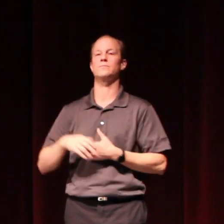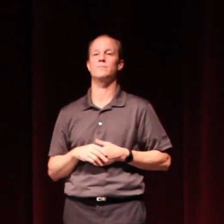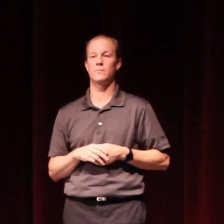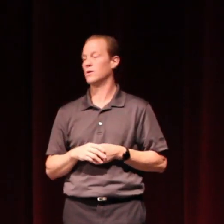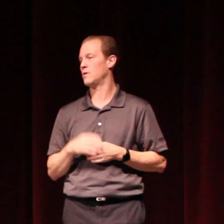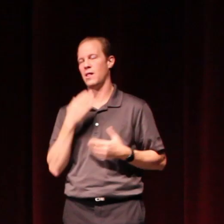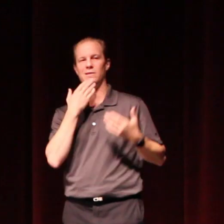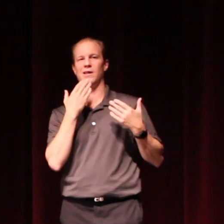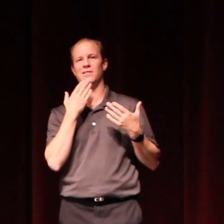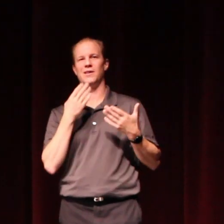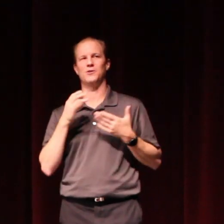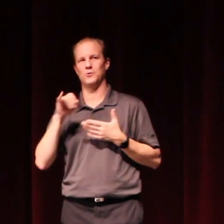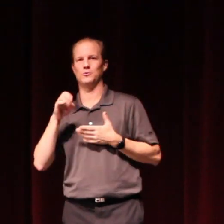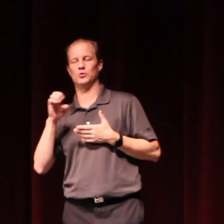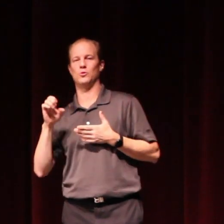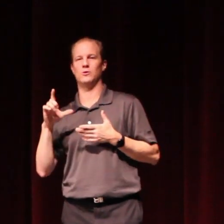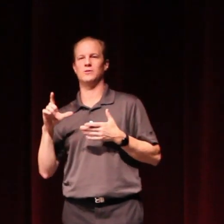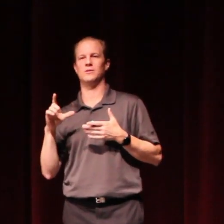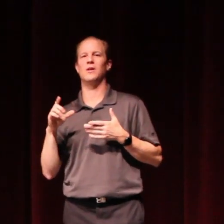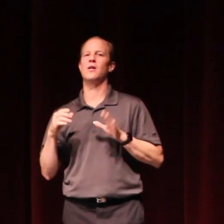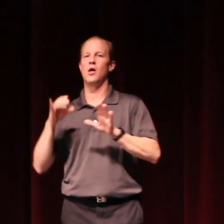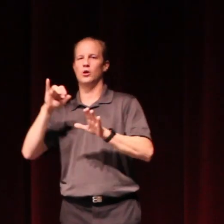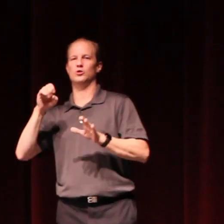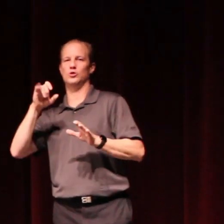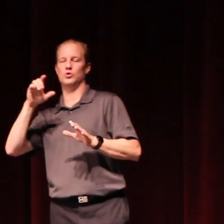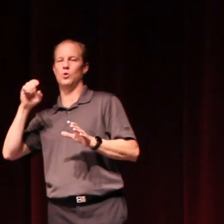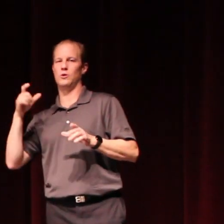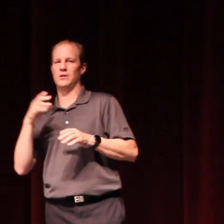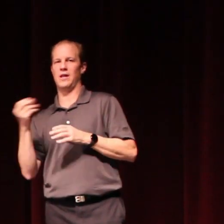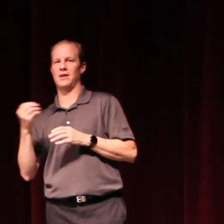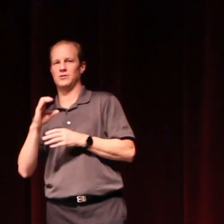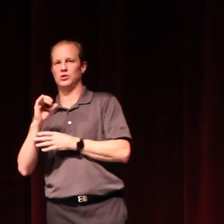Thank you Joel. Joel and Charlie did a great job. In a nutshell,